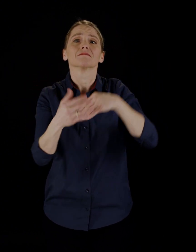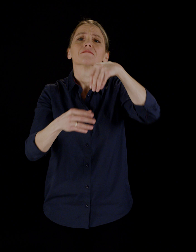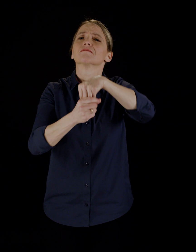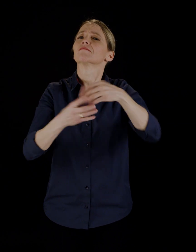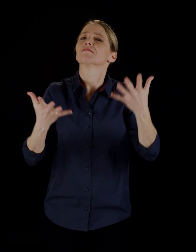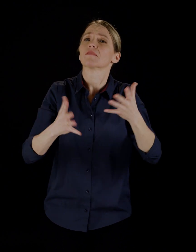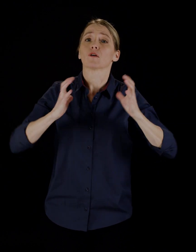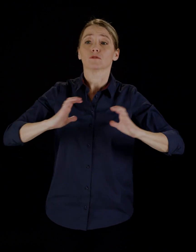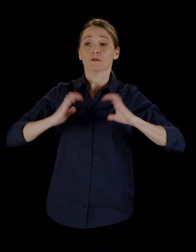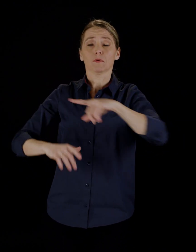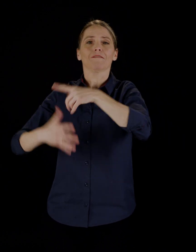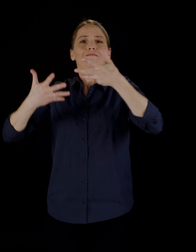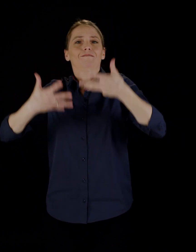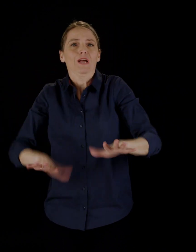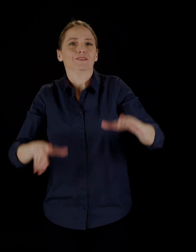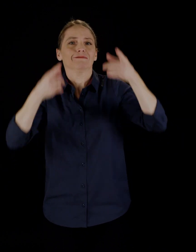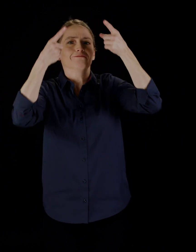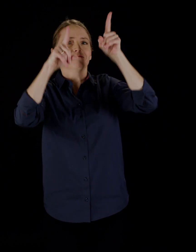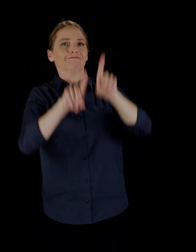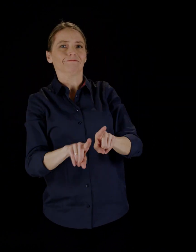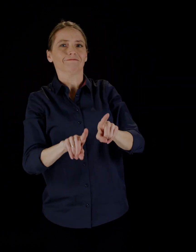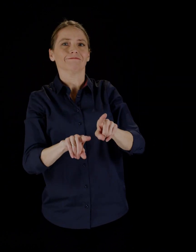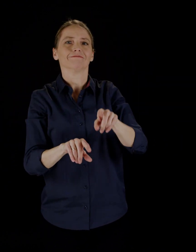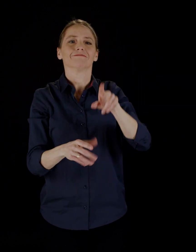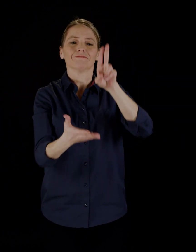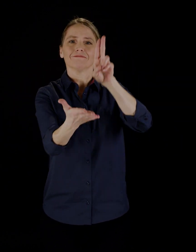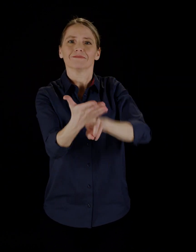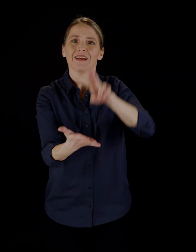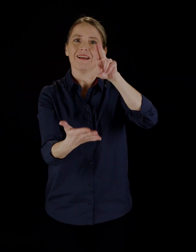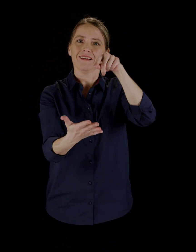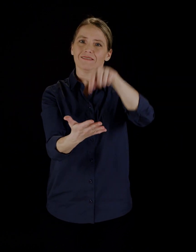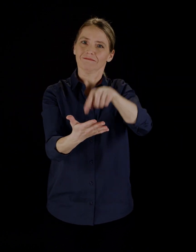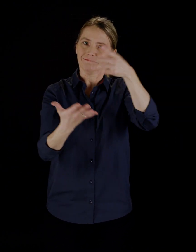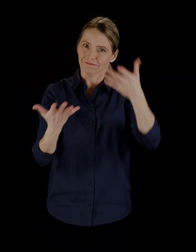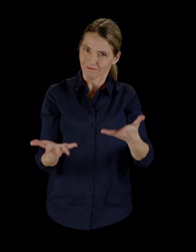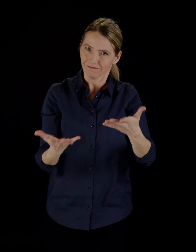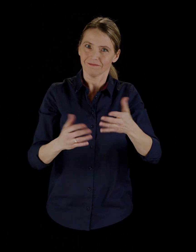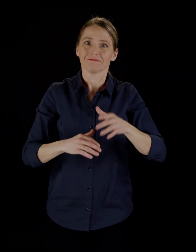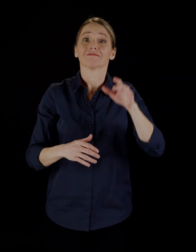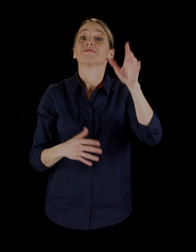upon entering into the contract and will receive for the duration of the contract.